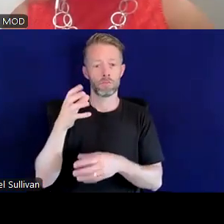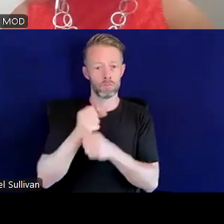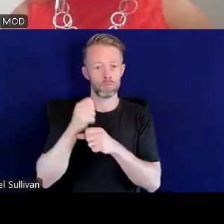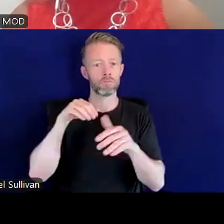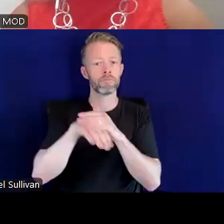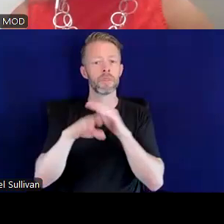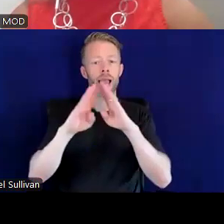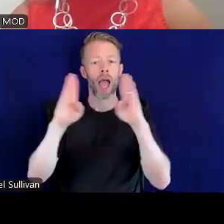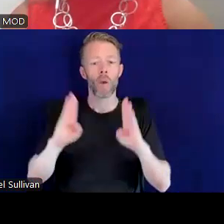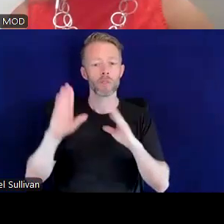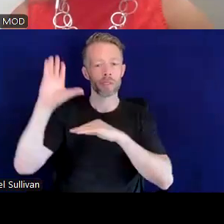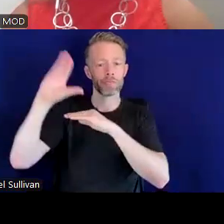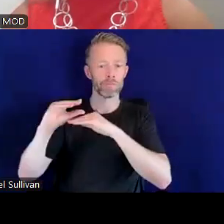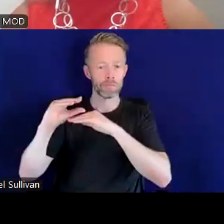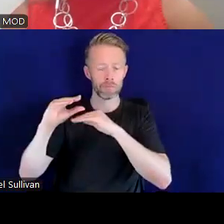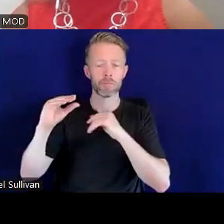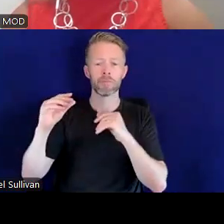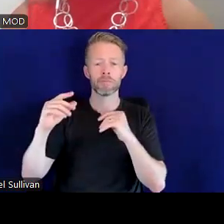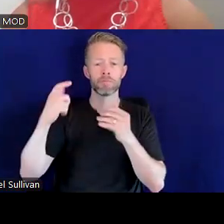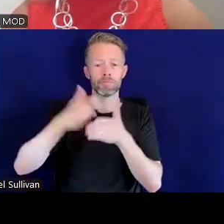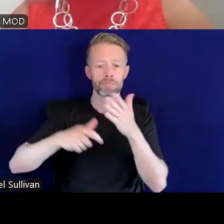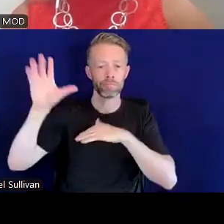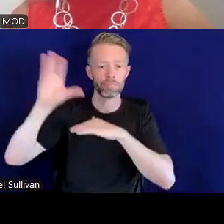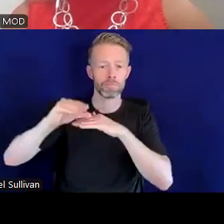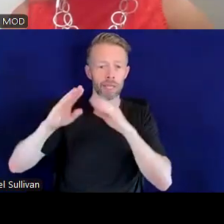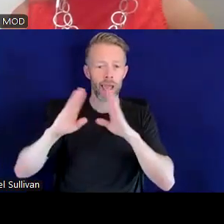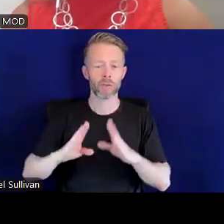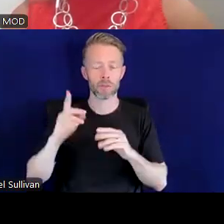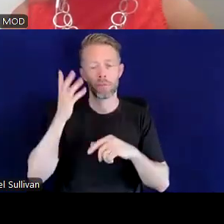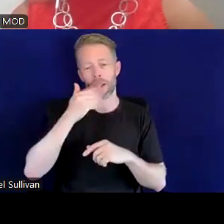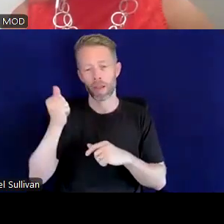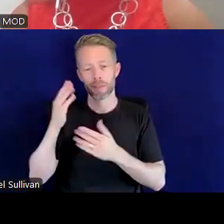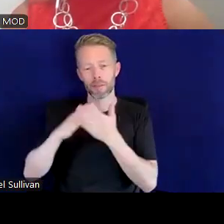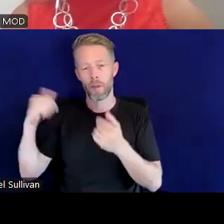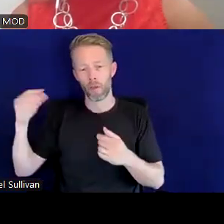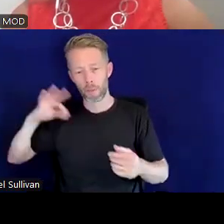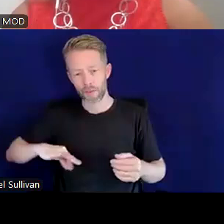accessible housing, due to some other benefits, you know, to have some Social Security